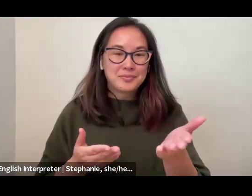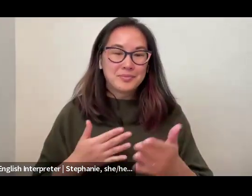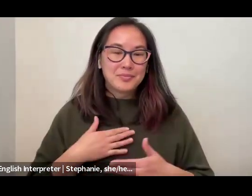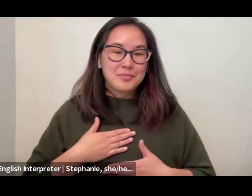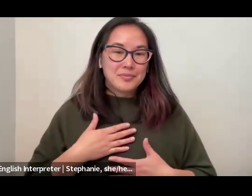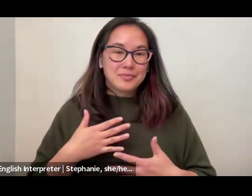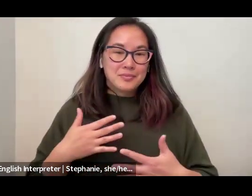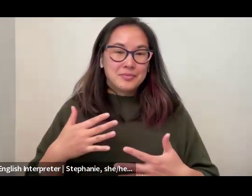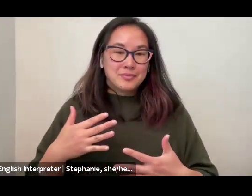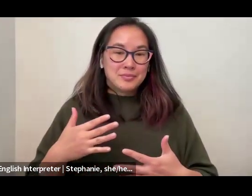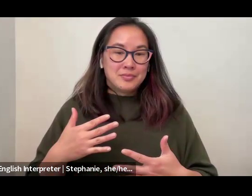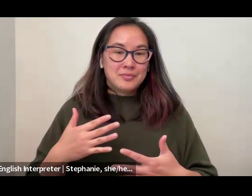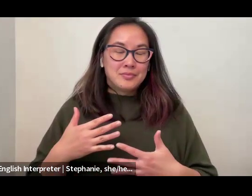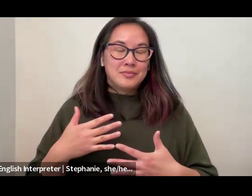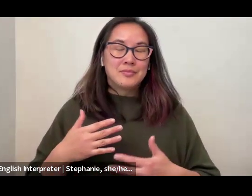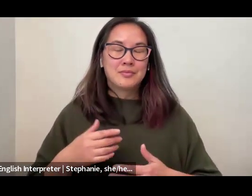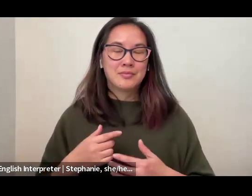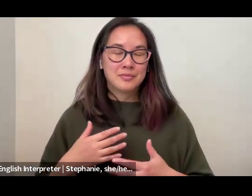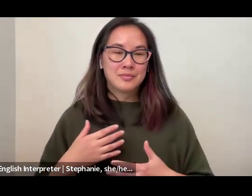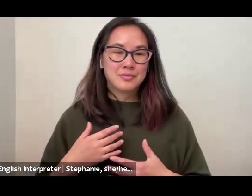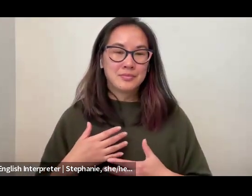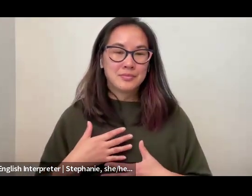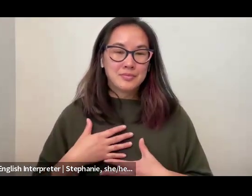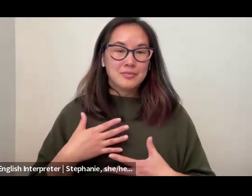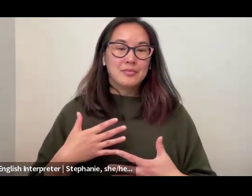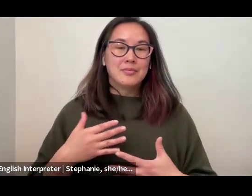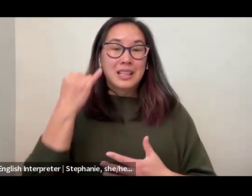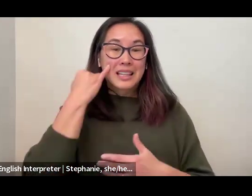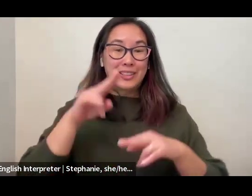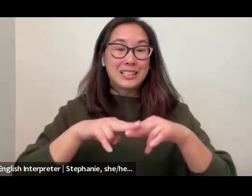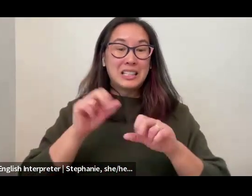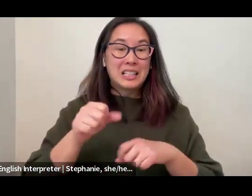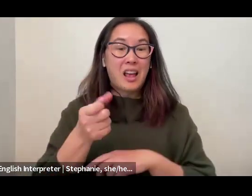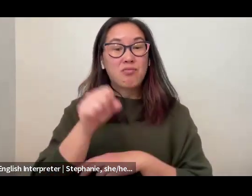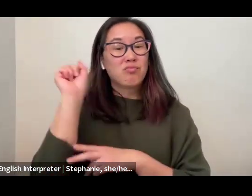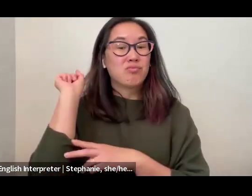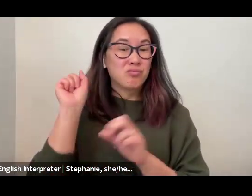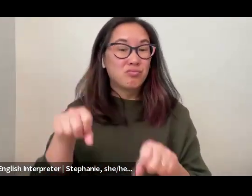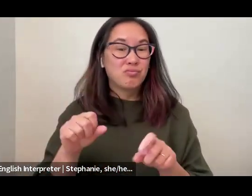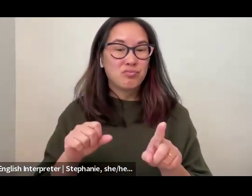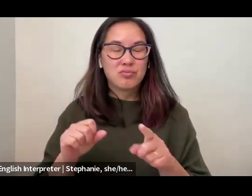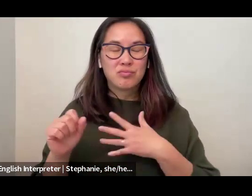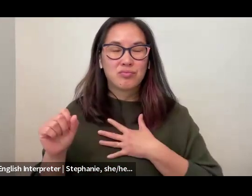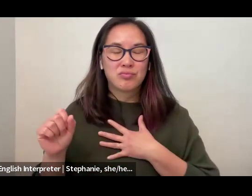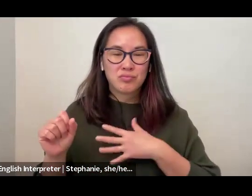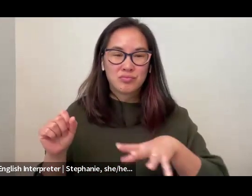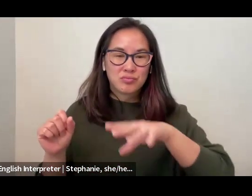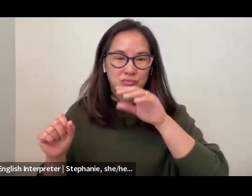And if you're sitting, you're welcome to look up if it feels good. Exhale. That's one.